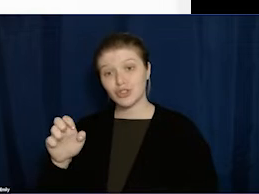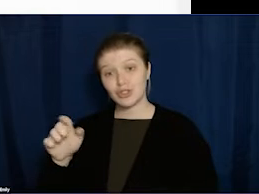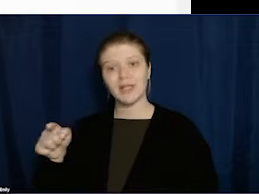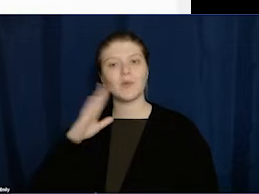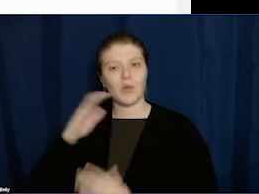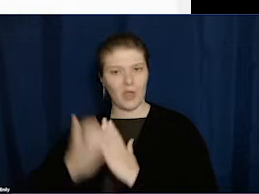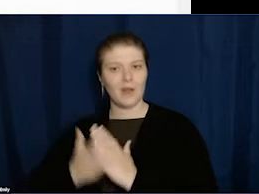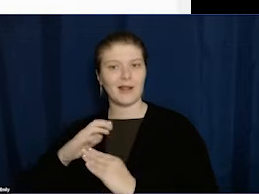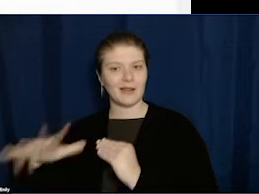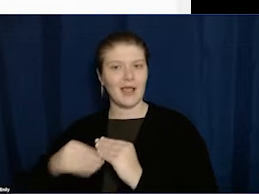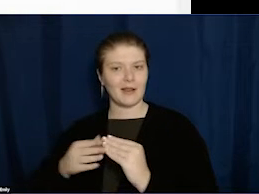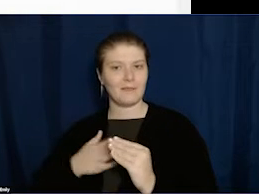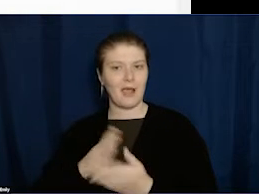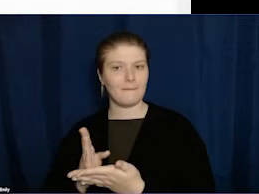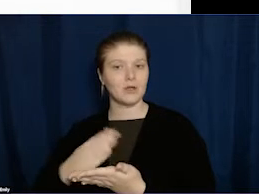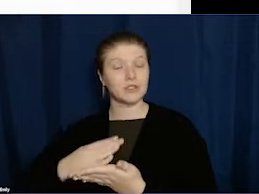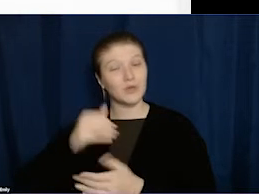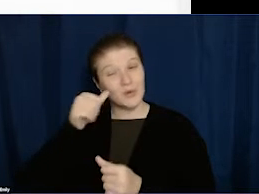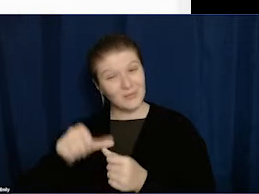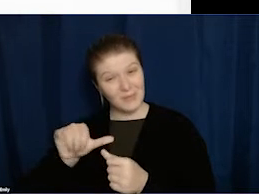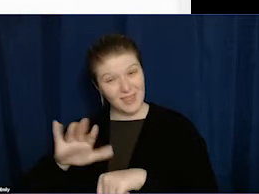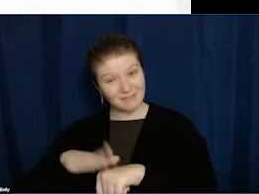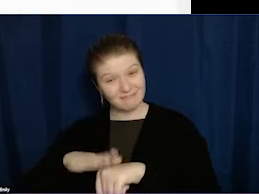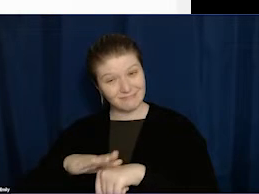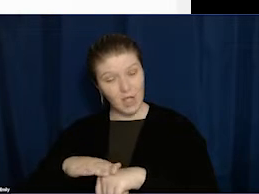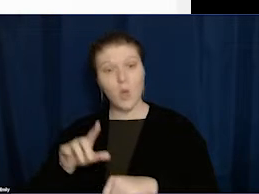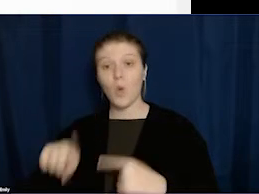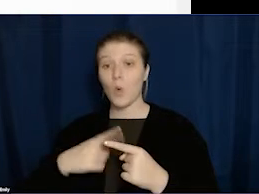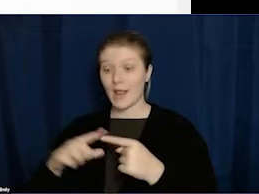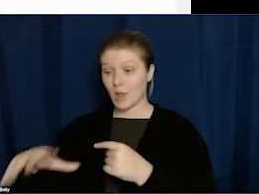And just remember that because as you add, move people, move them around, I highly recommend